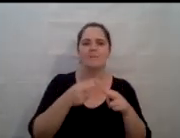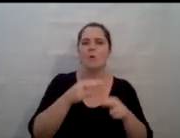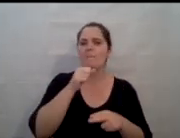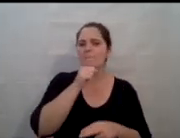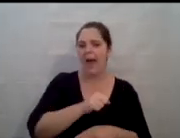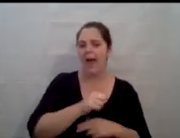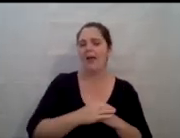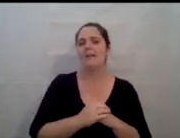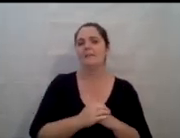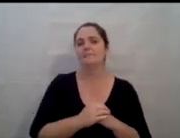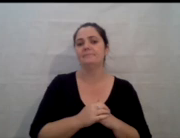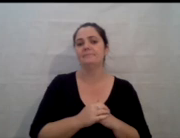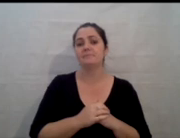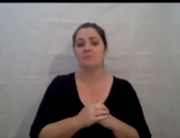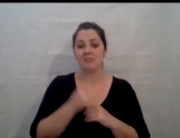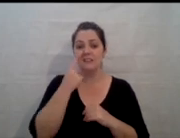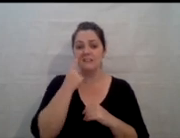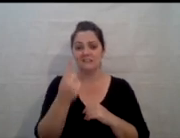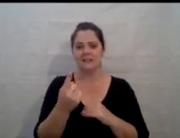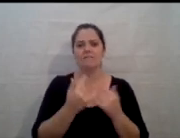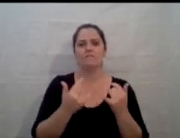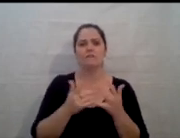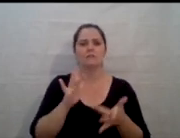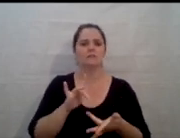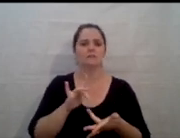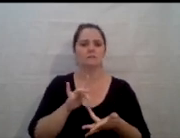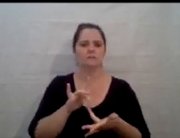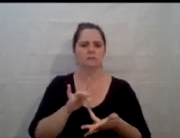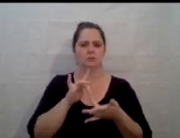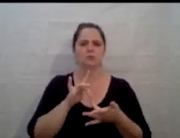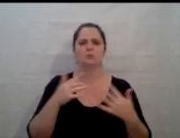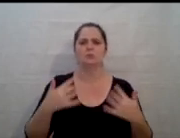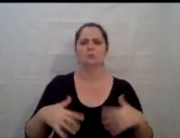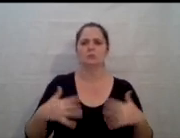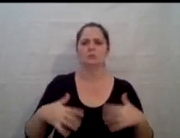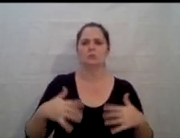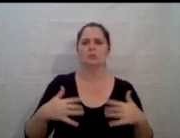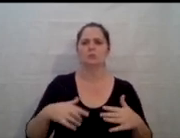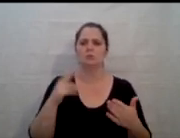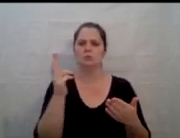you see this very, very elegant refined rendering of that nude where all